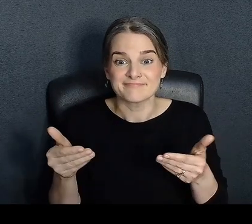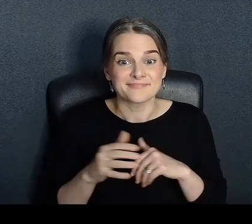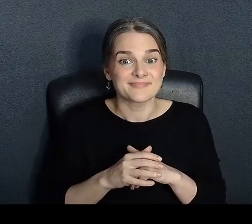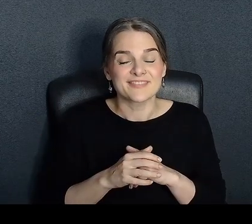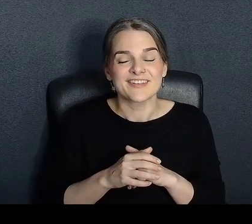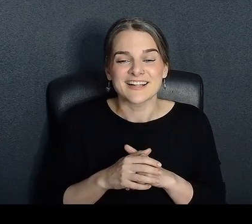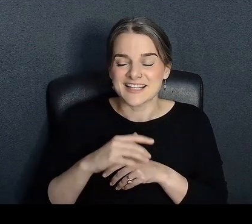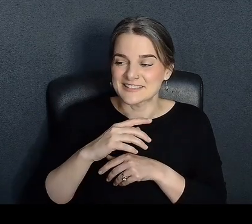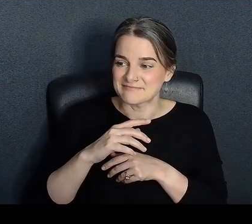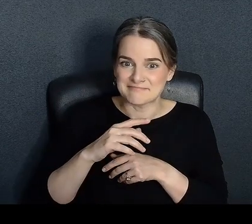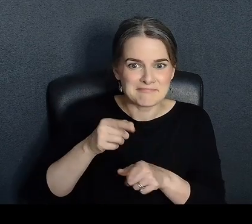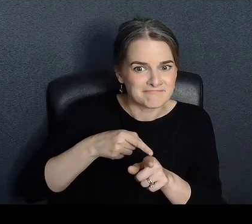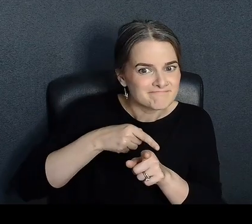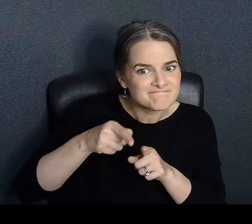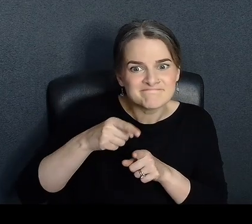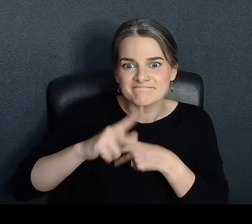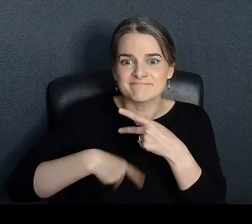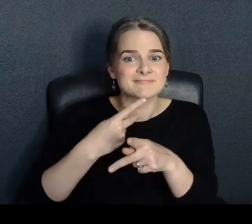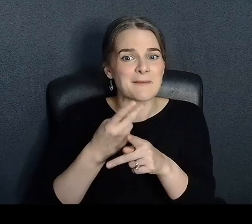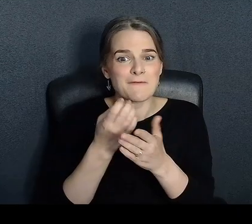and it uses internet connectivity.